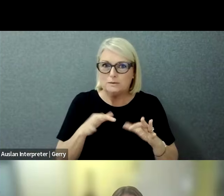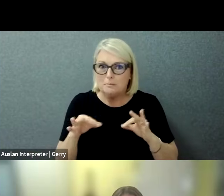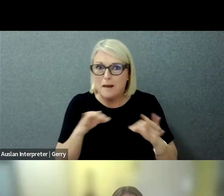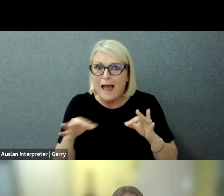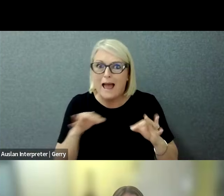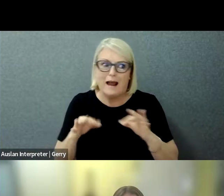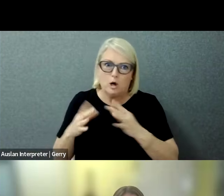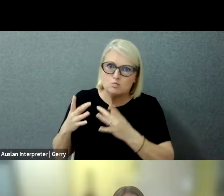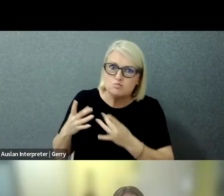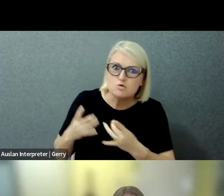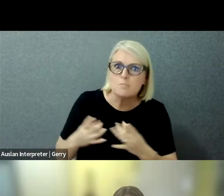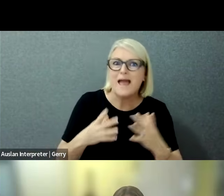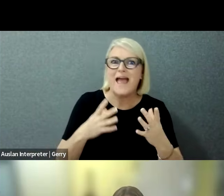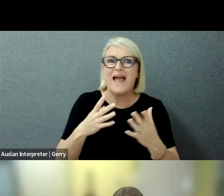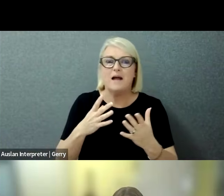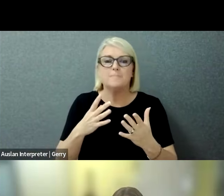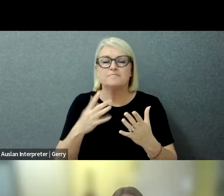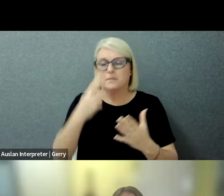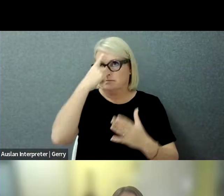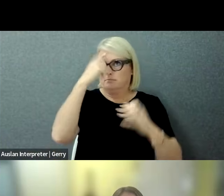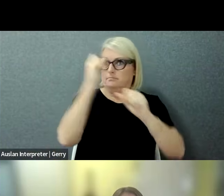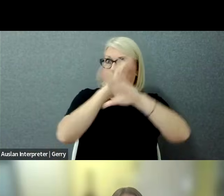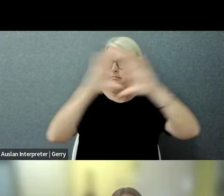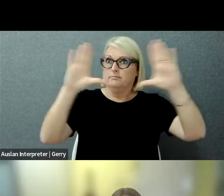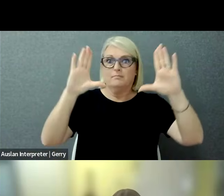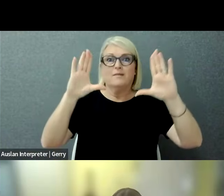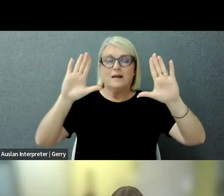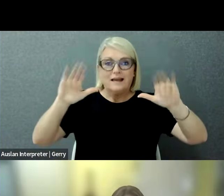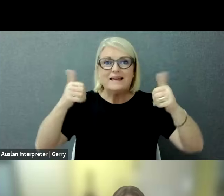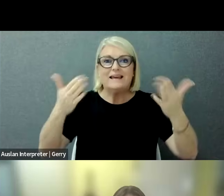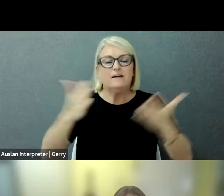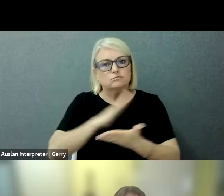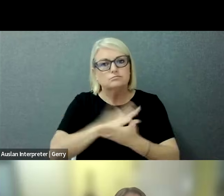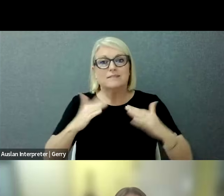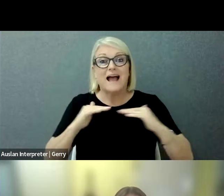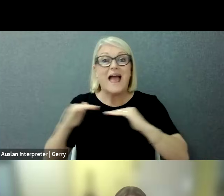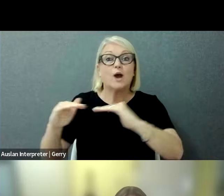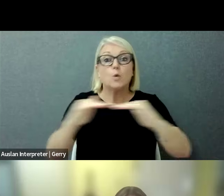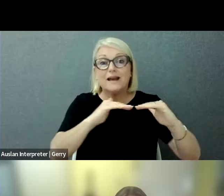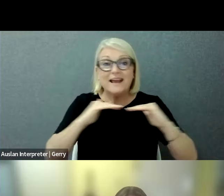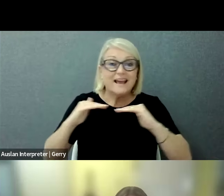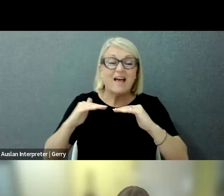if we don't design it with equity from the start then we will inevitably design inequitable systems